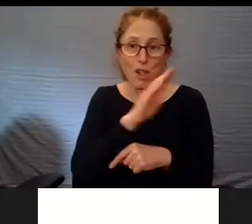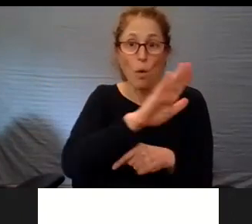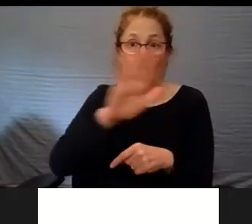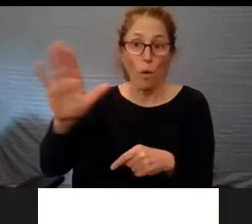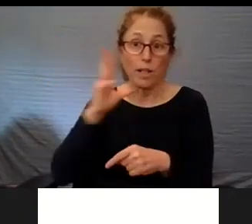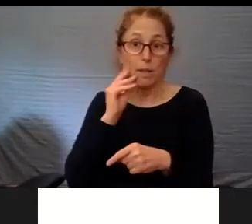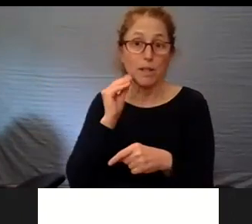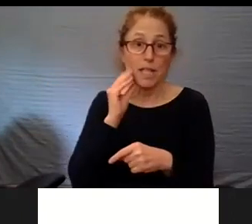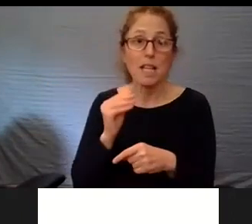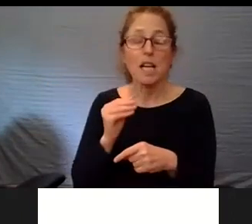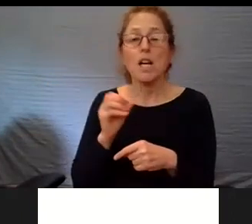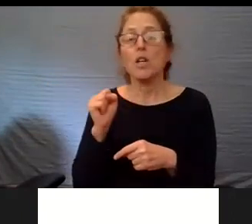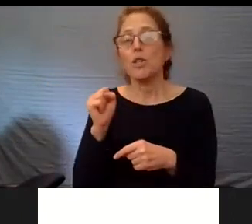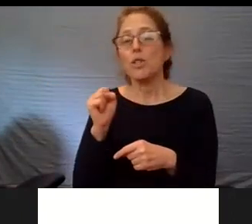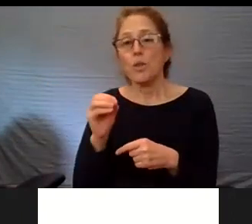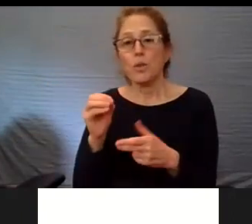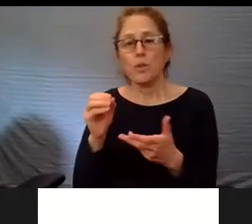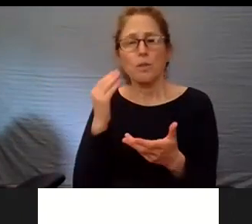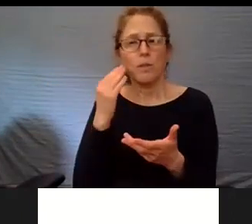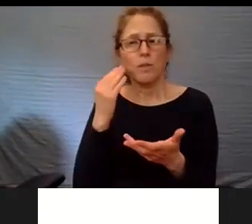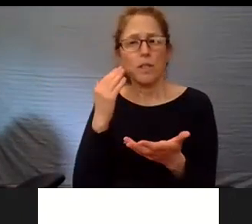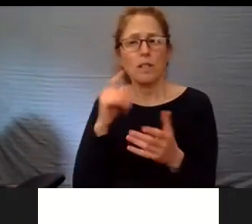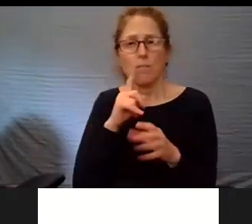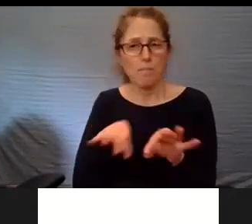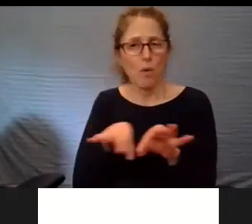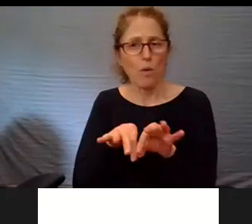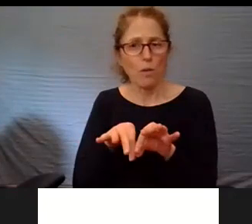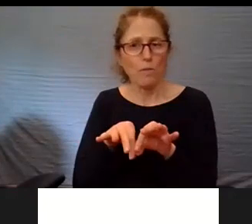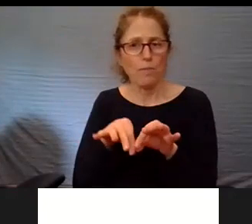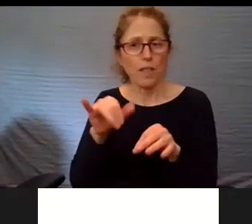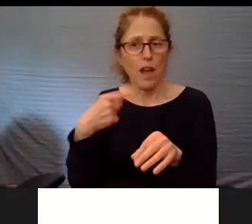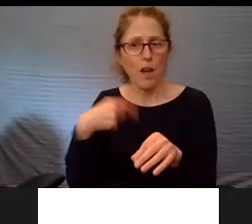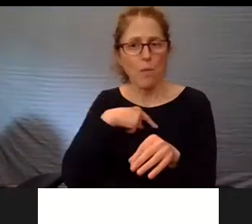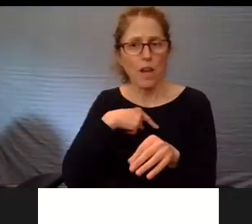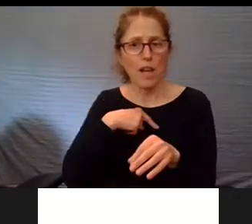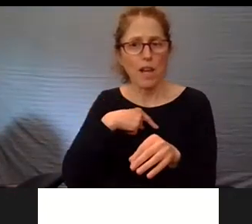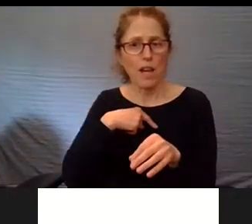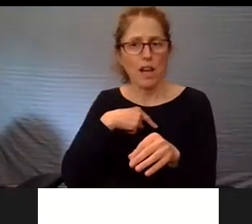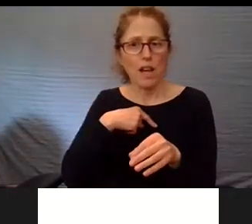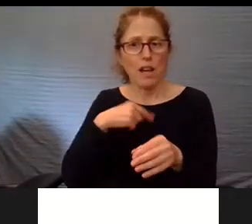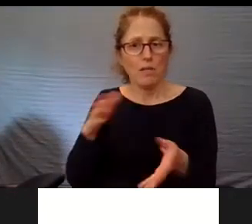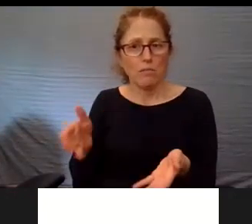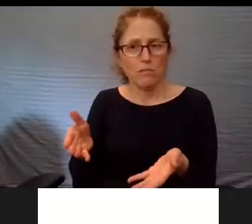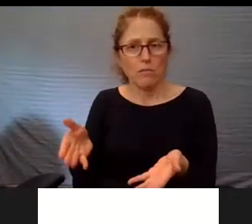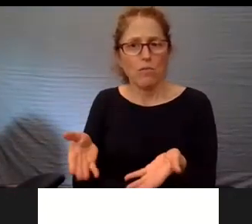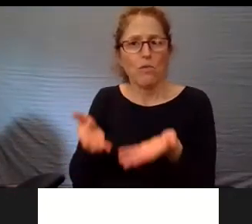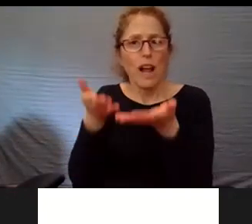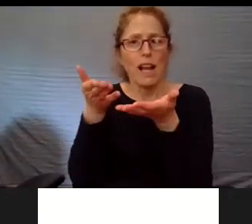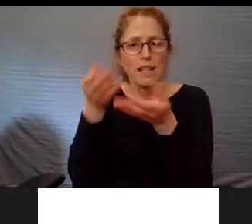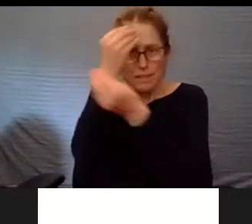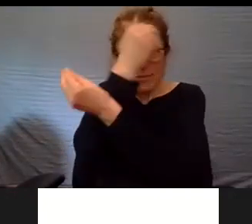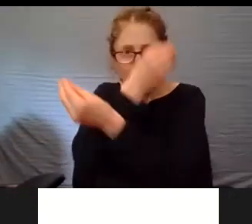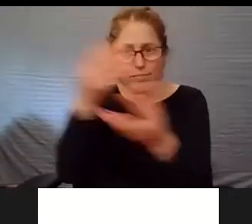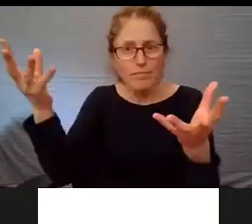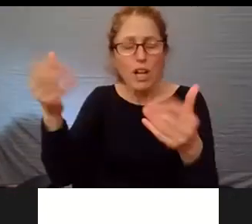So it's important that we raise these issues, try to get in triage protocols changed,